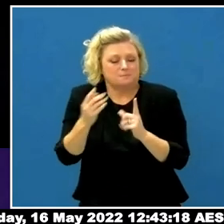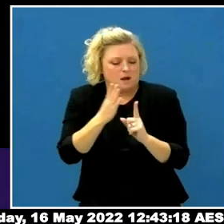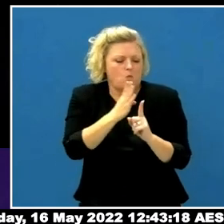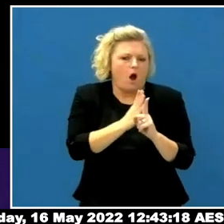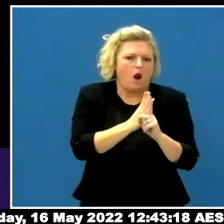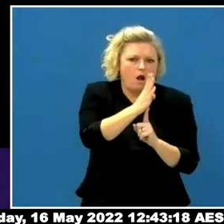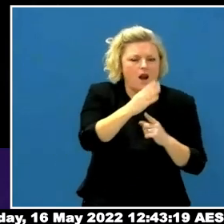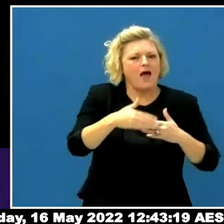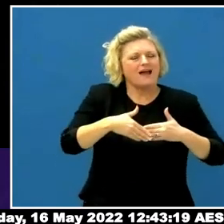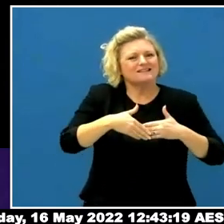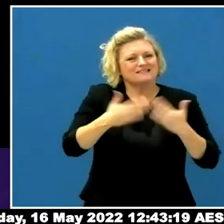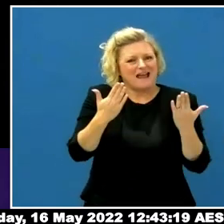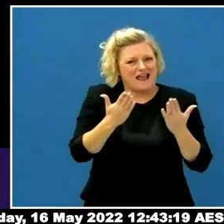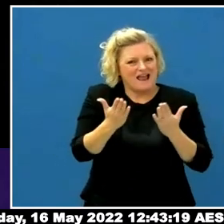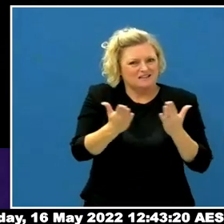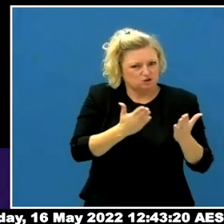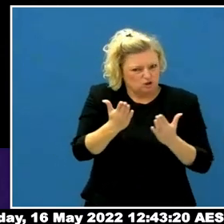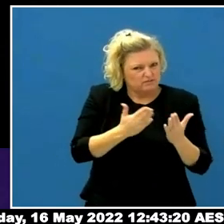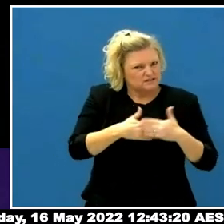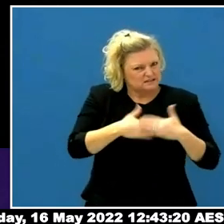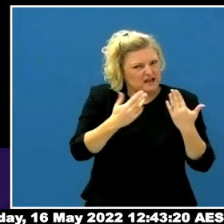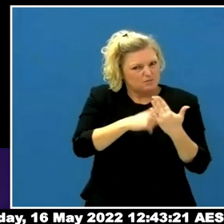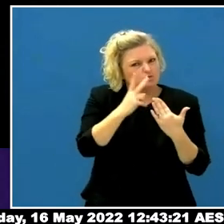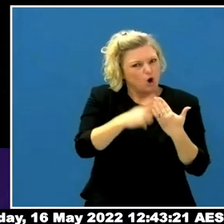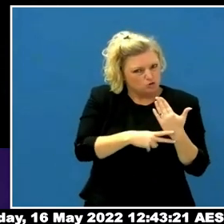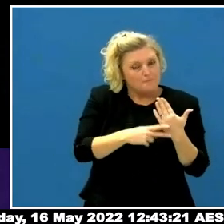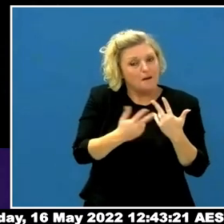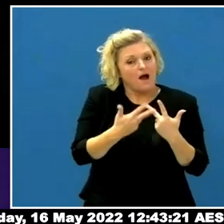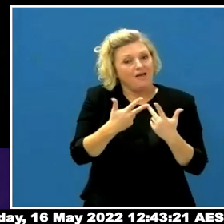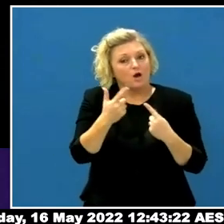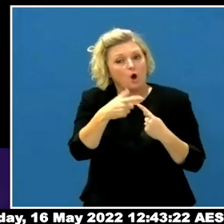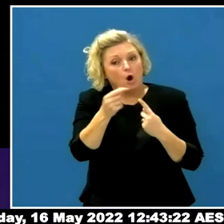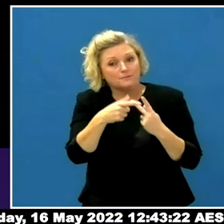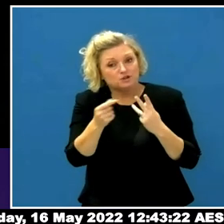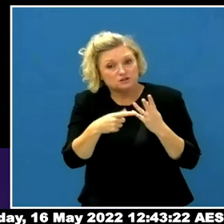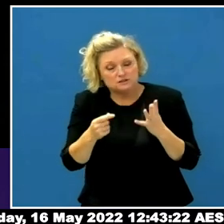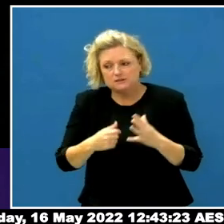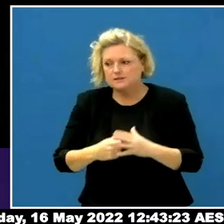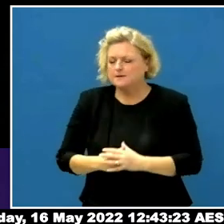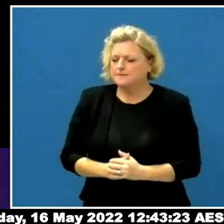leaving school? SALLY: No. They - we knew that he had to be in a day program.